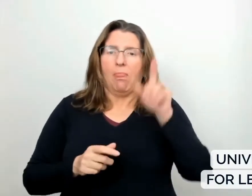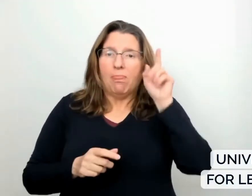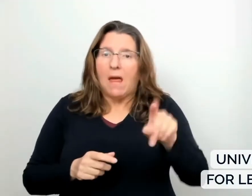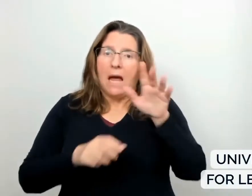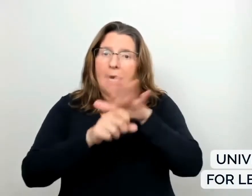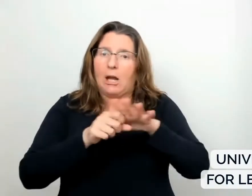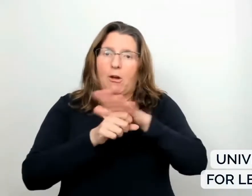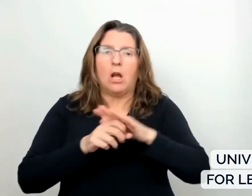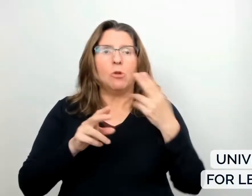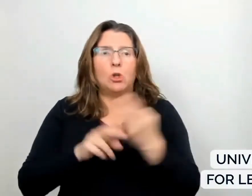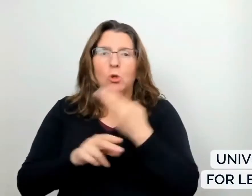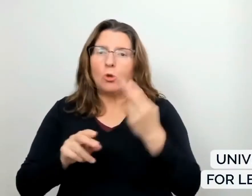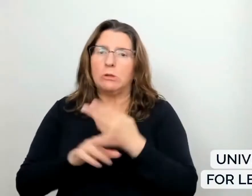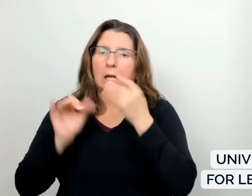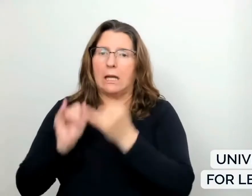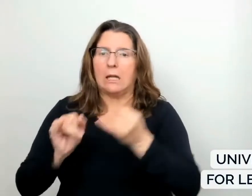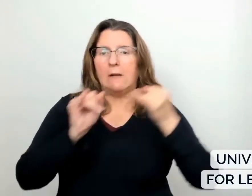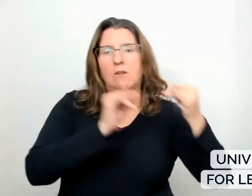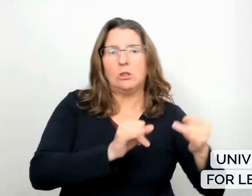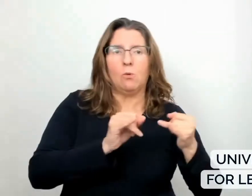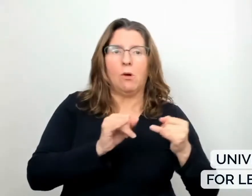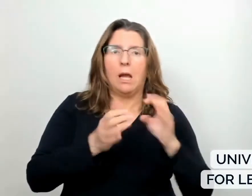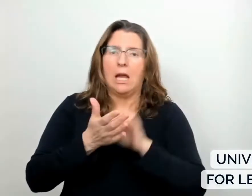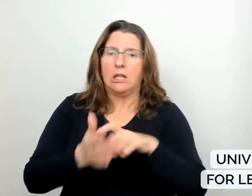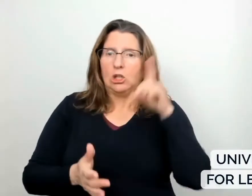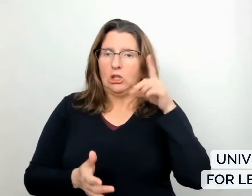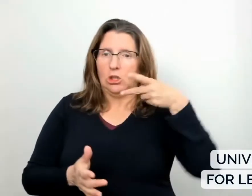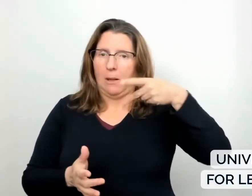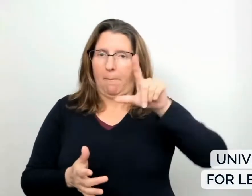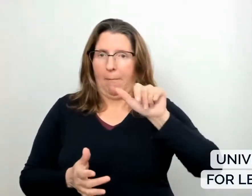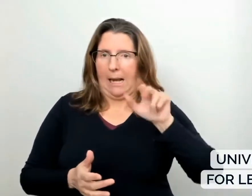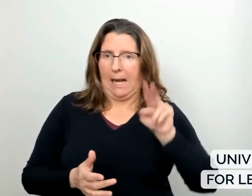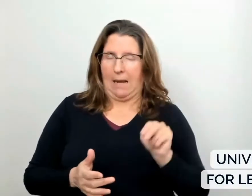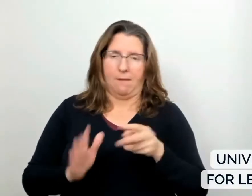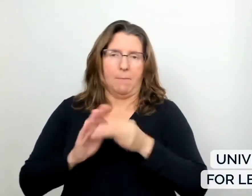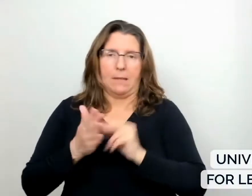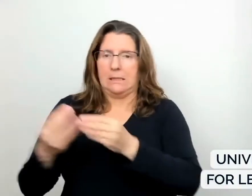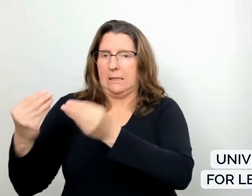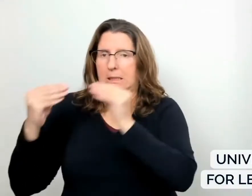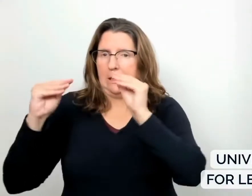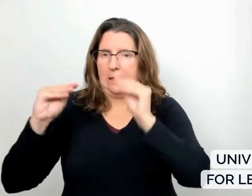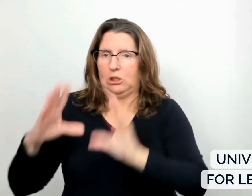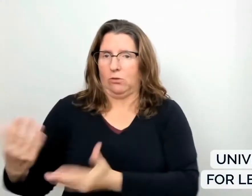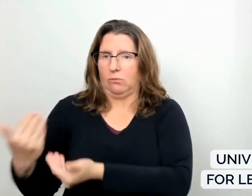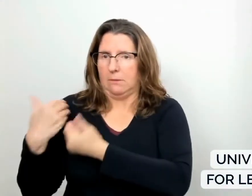For these students we create IEPs - Individual Education Plans.